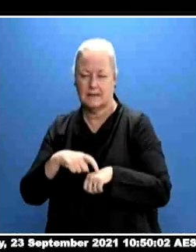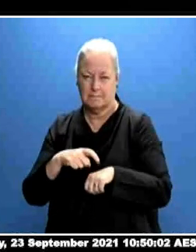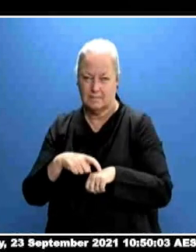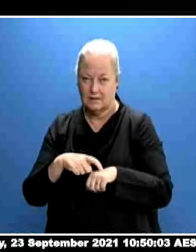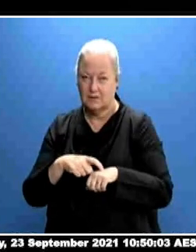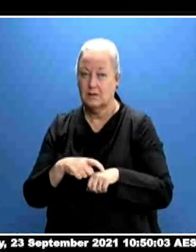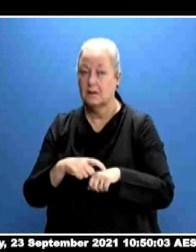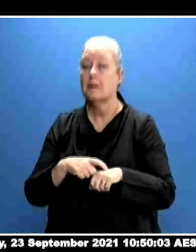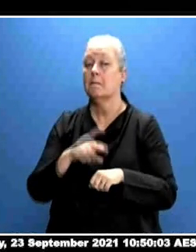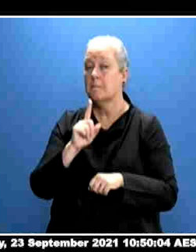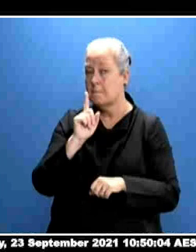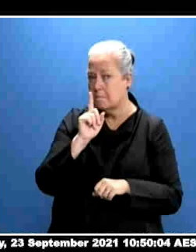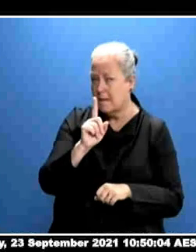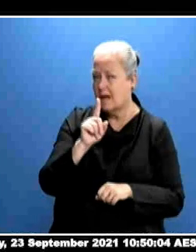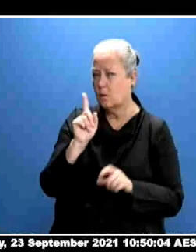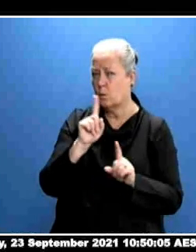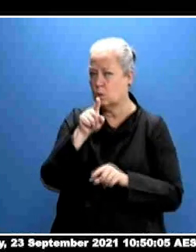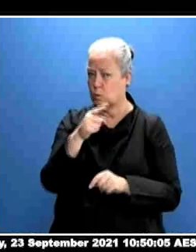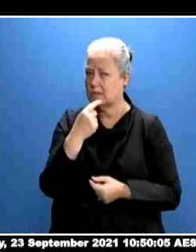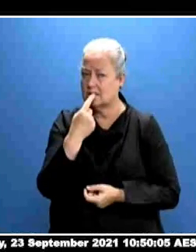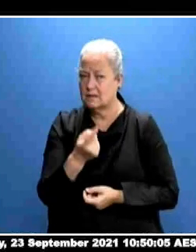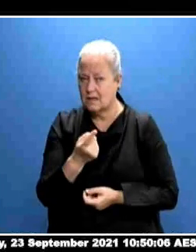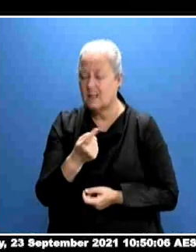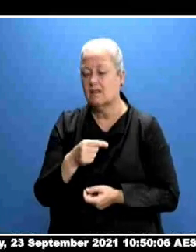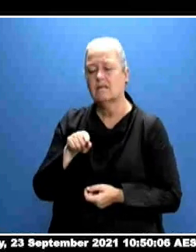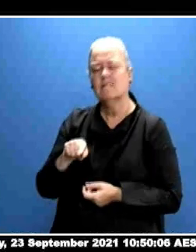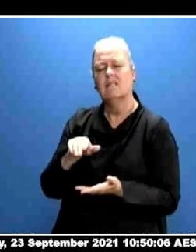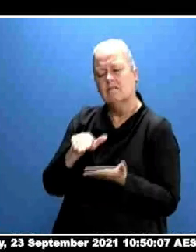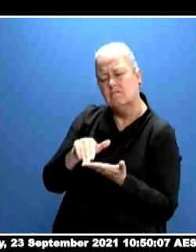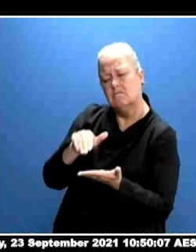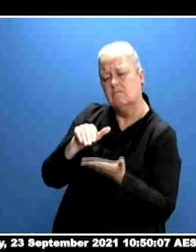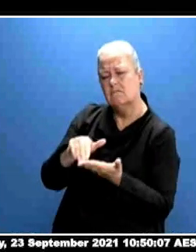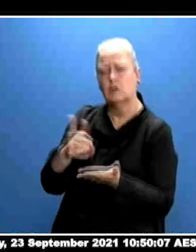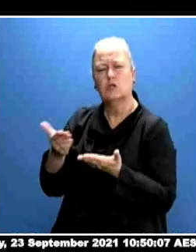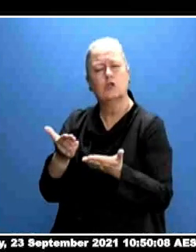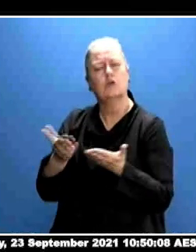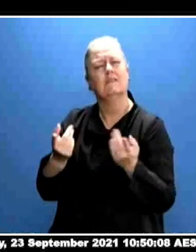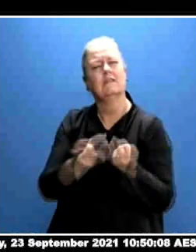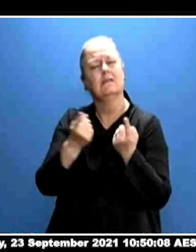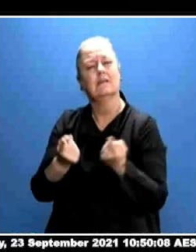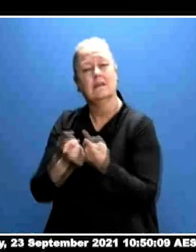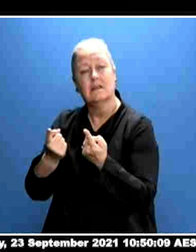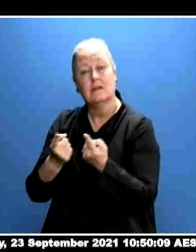the meaningful change here are the therapeutic services that you've been talking about that can be done at Kath French,